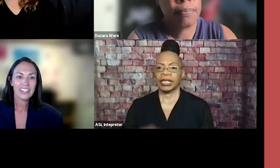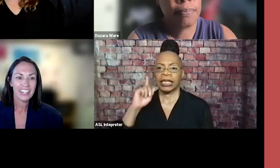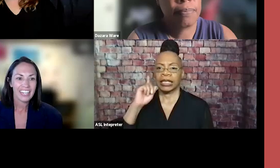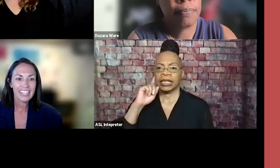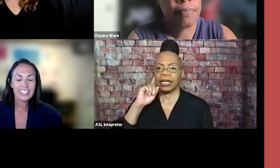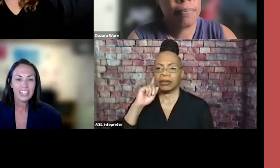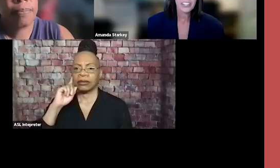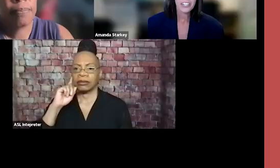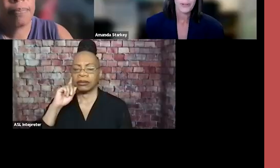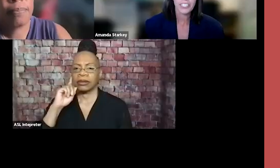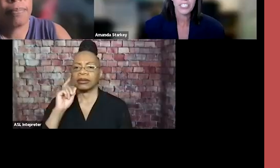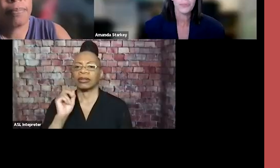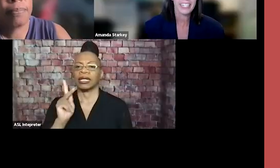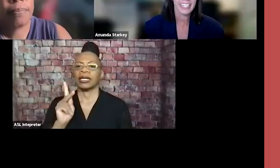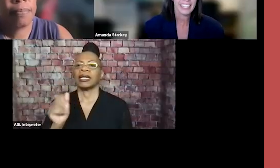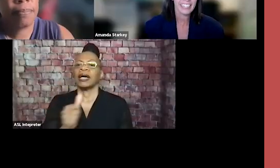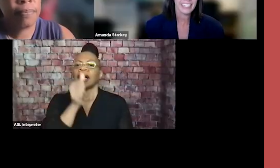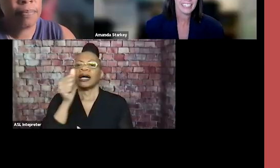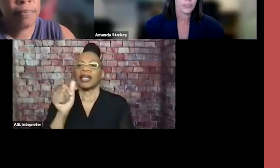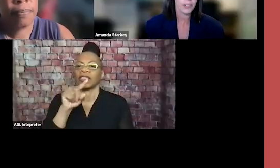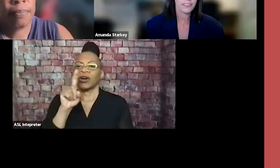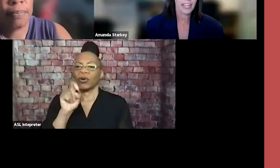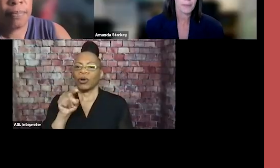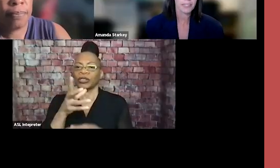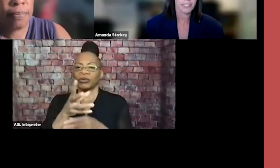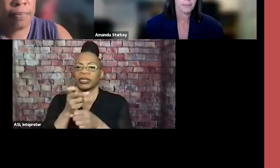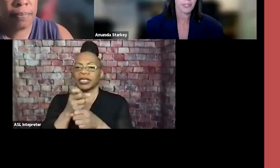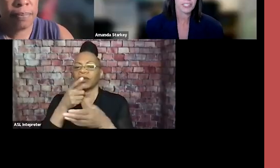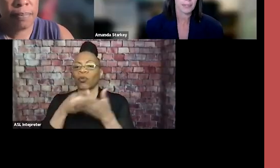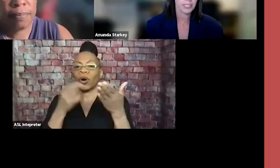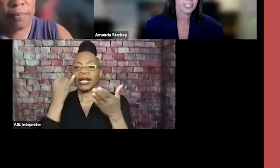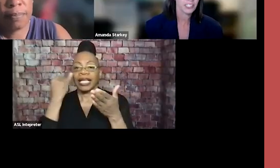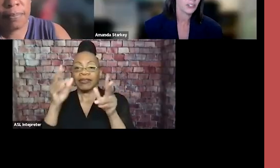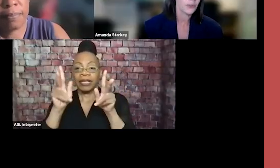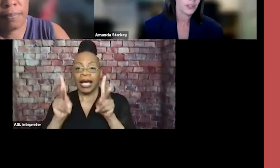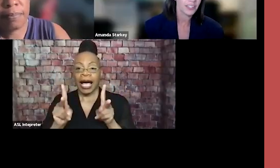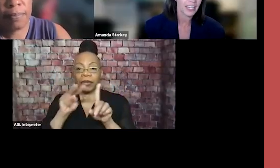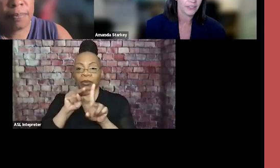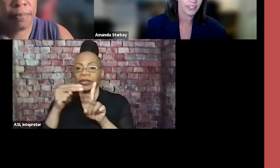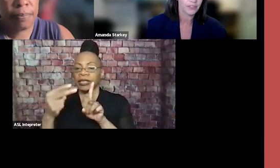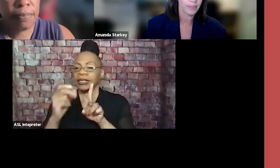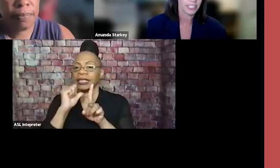All right, another question we get is what if the applicant's perceptions don't align with information